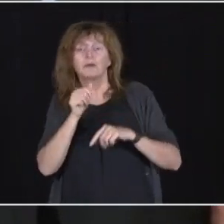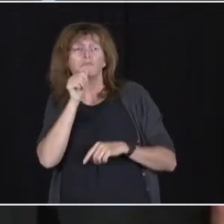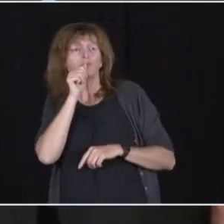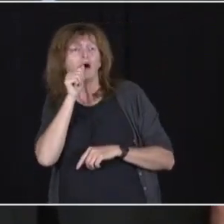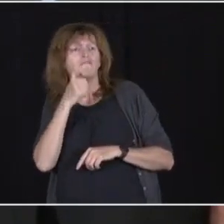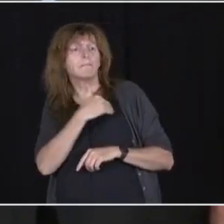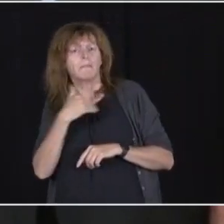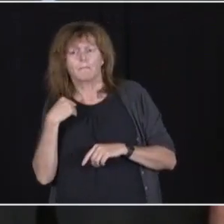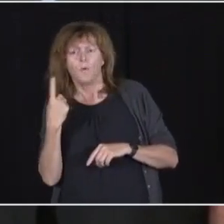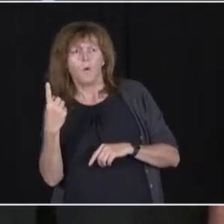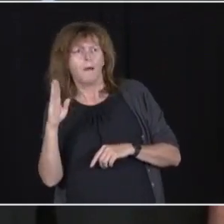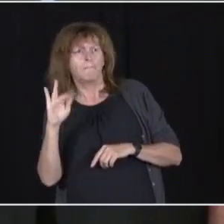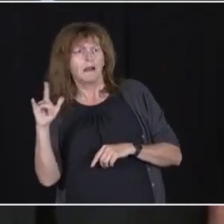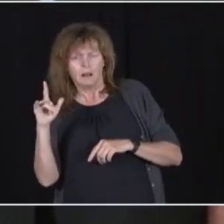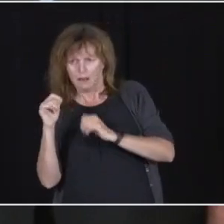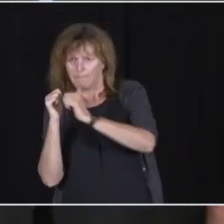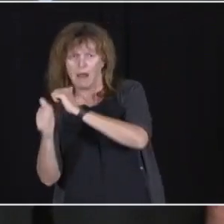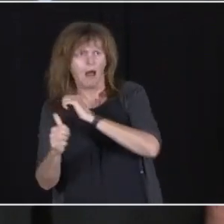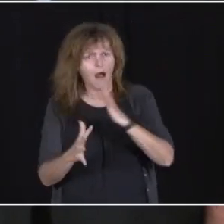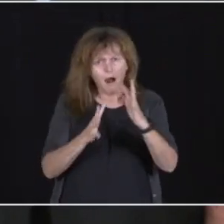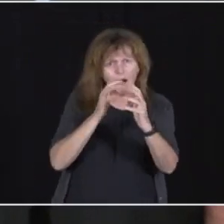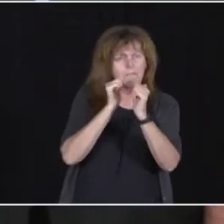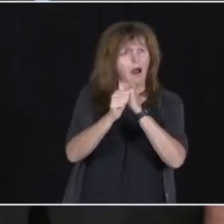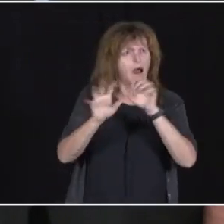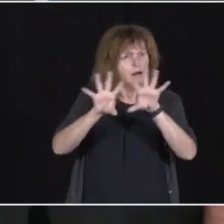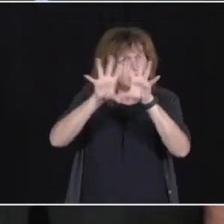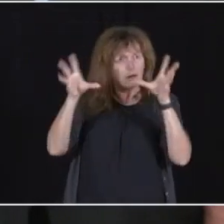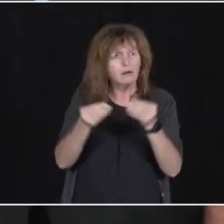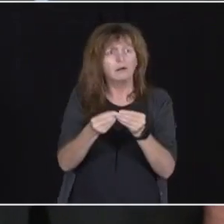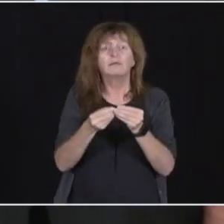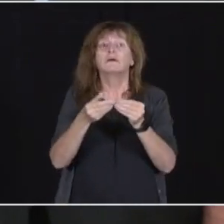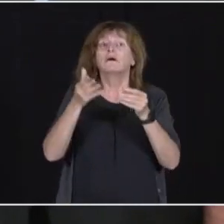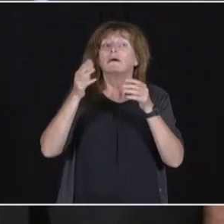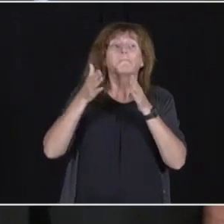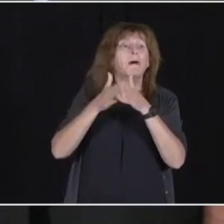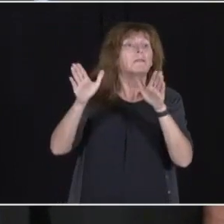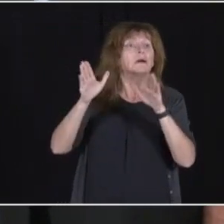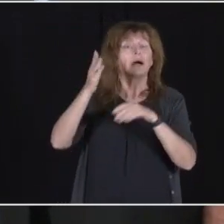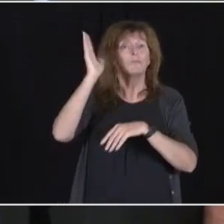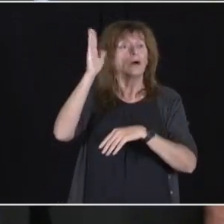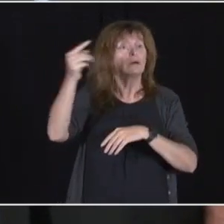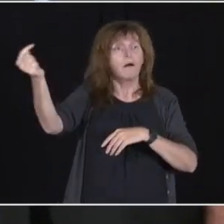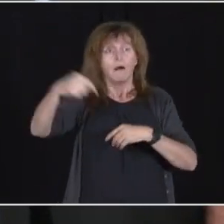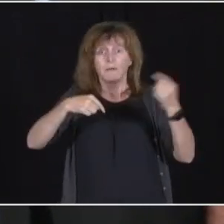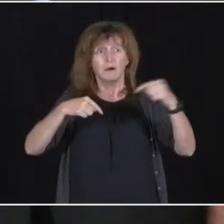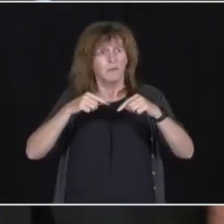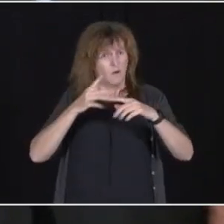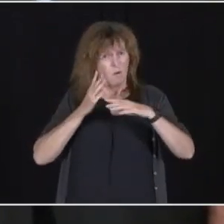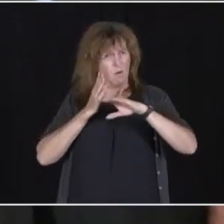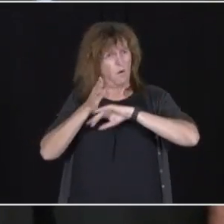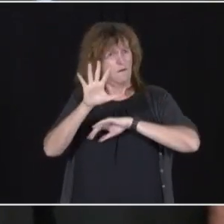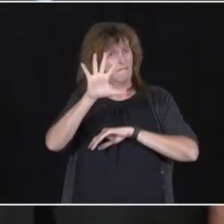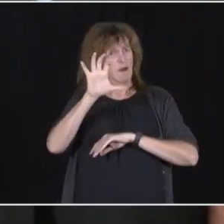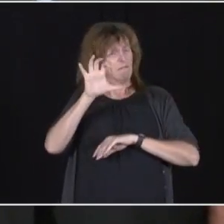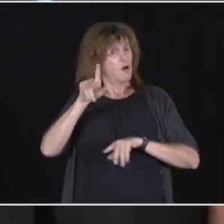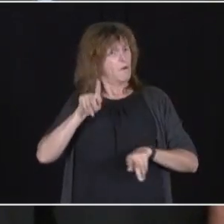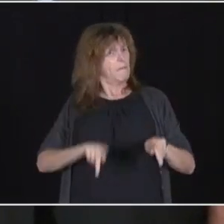summer sitting, our government has cut 18 bills including a private members bill. We have seen more than 220 hours of committee consultation with more than 500 public